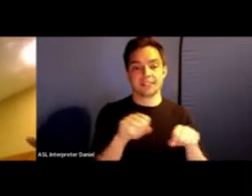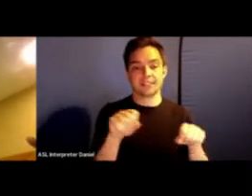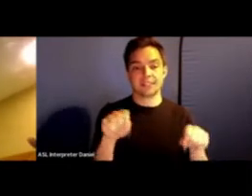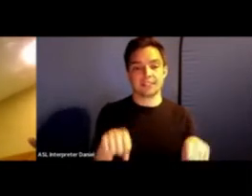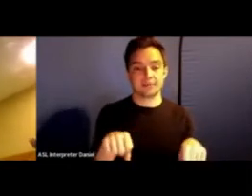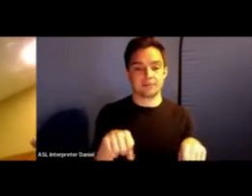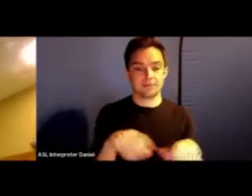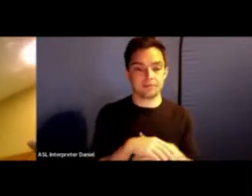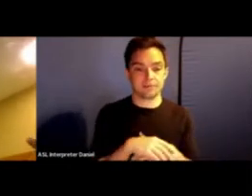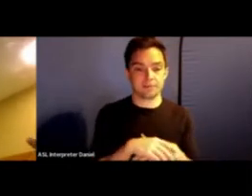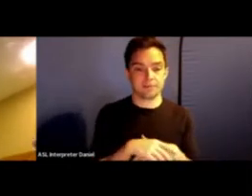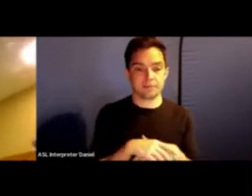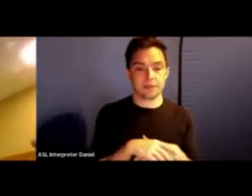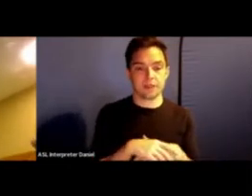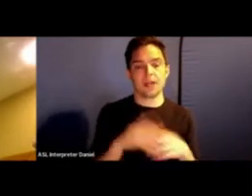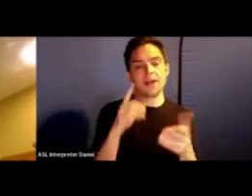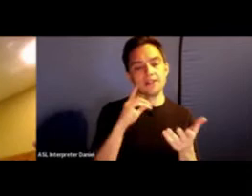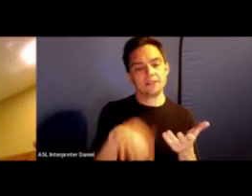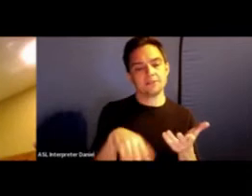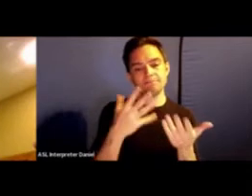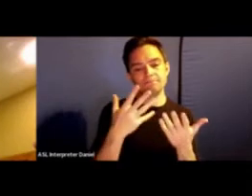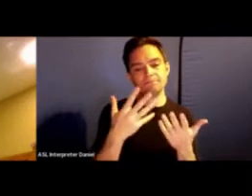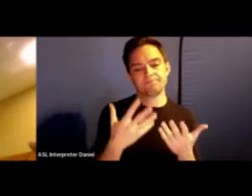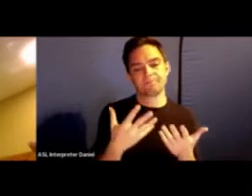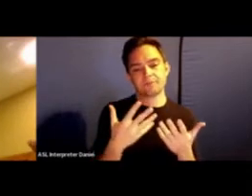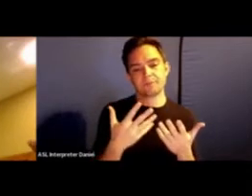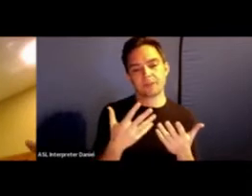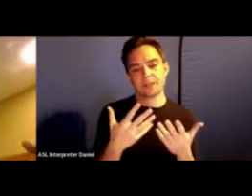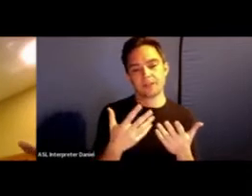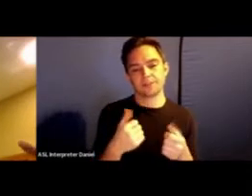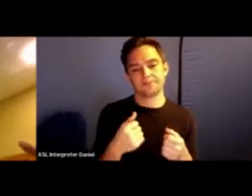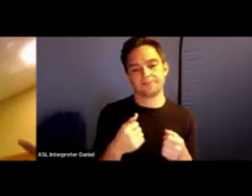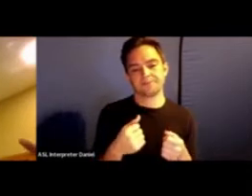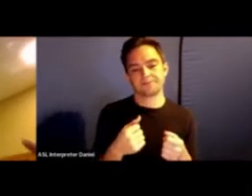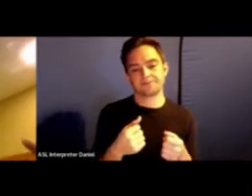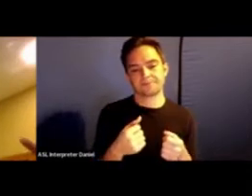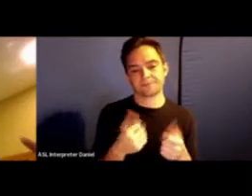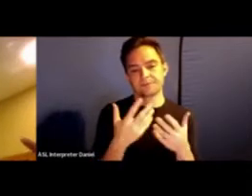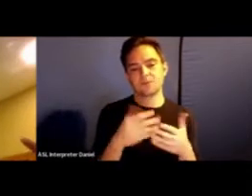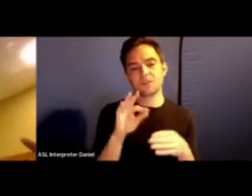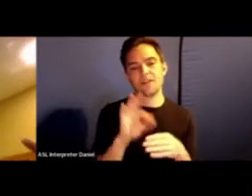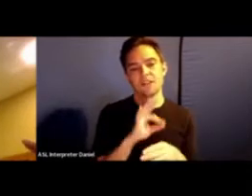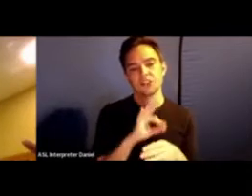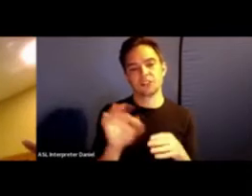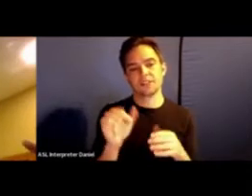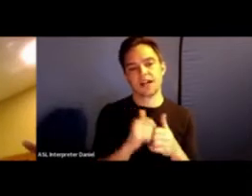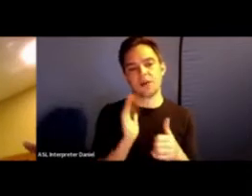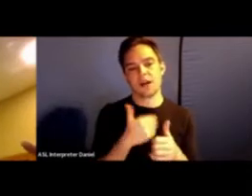that is unfortunately a function of how our DD system was created